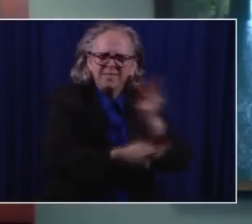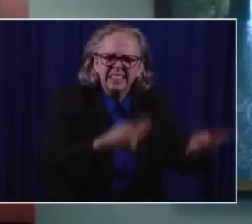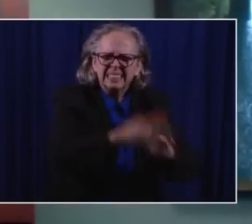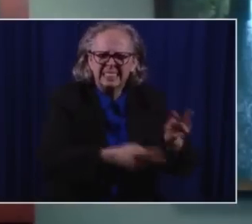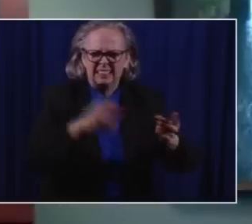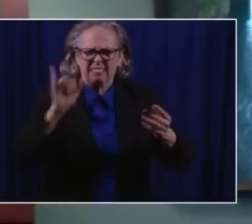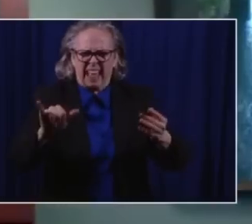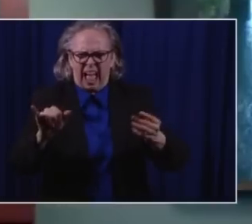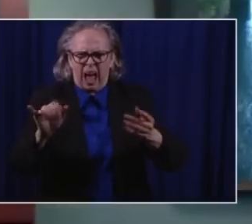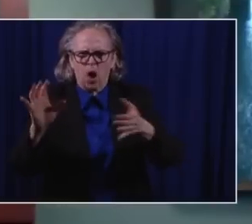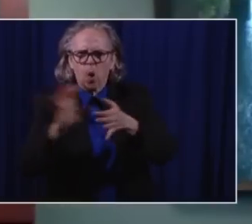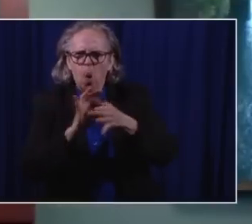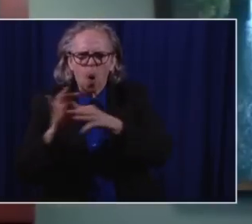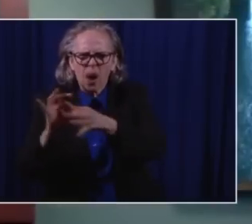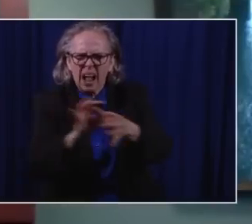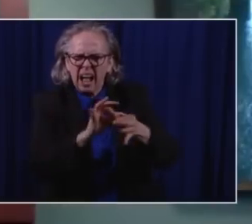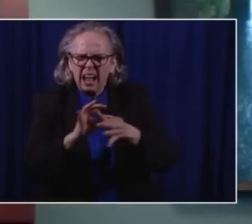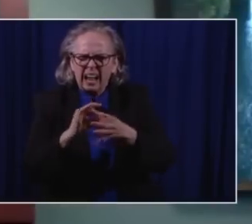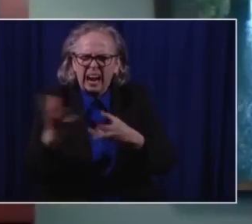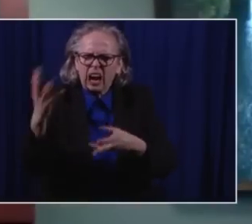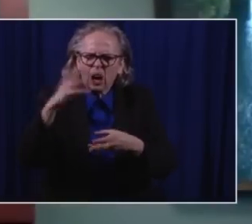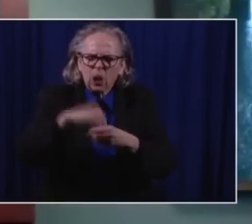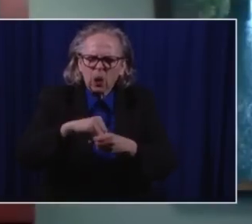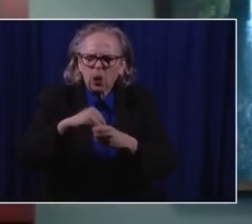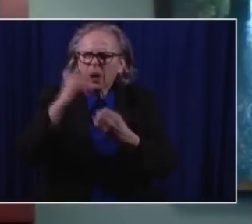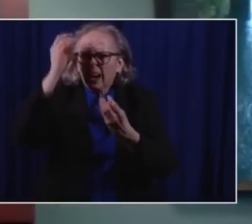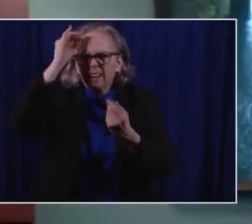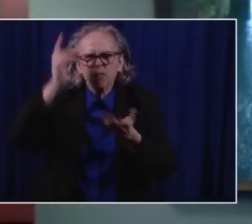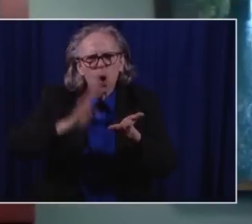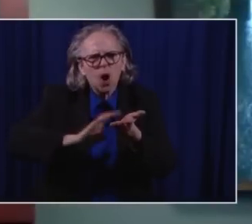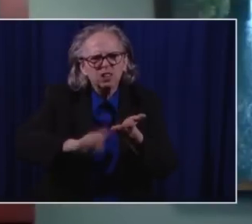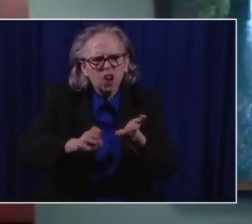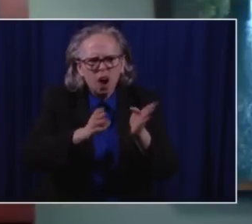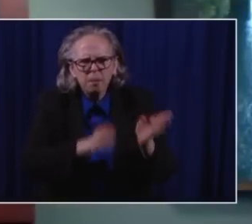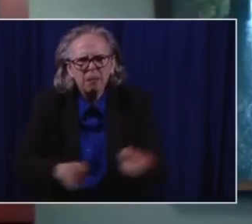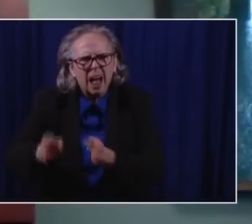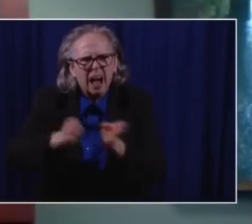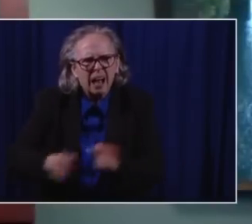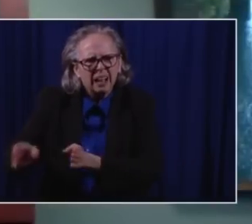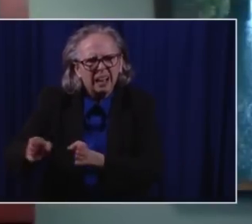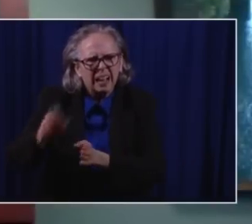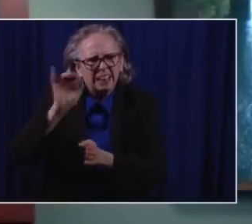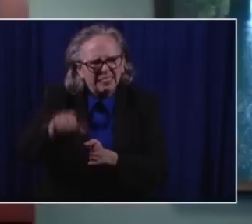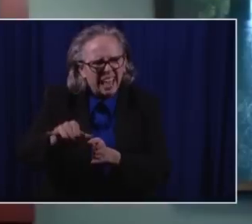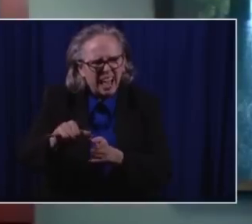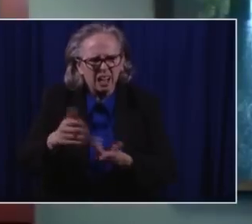Back to their homes and have oxygen set up and have home care set up or have skilled